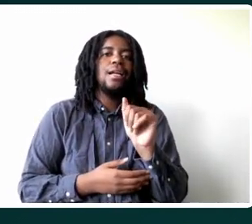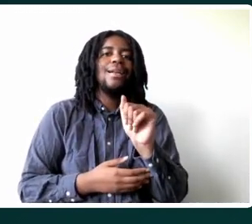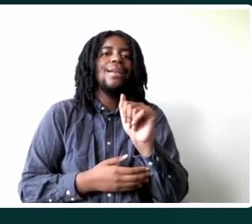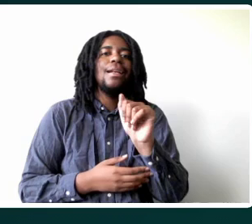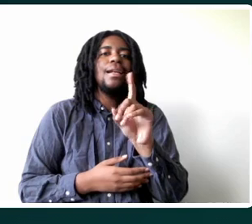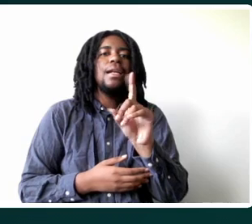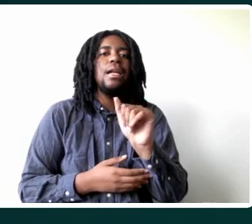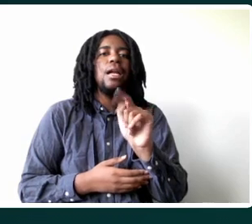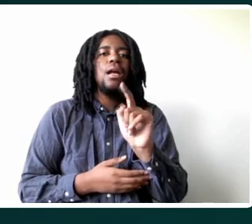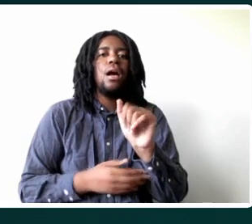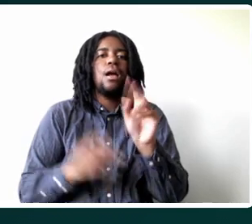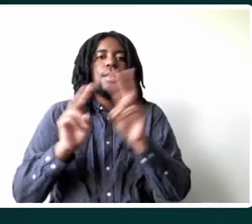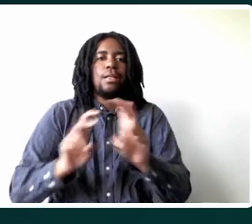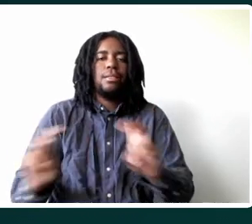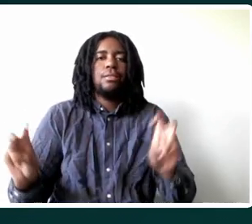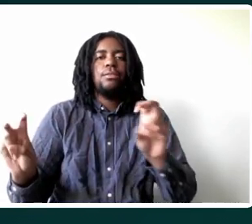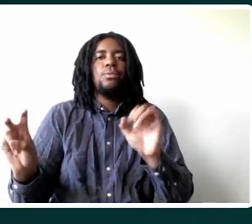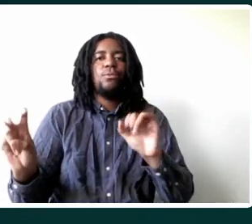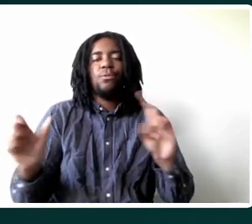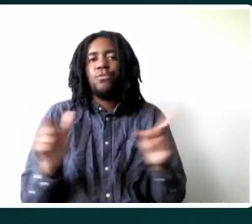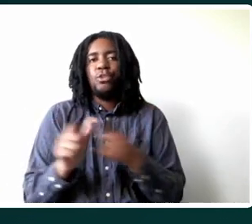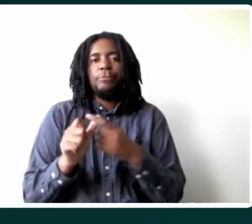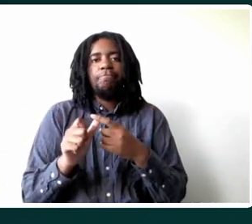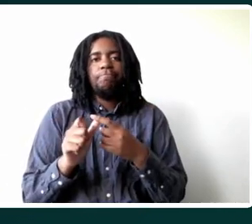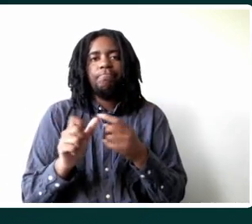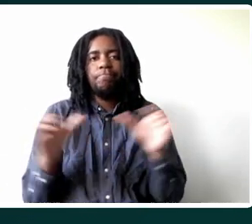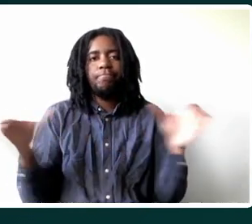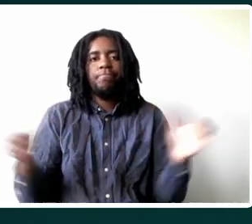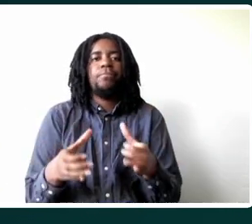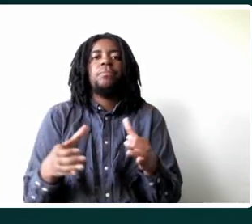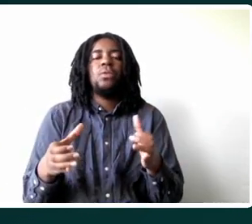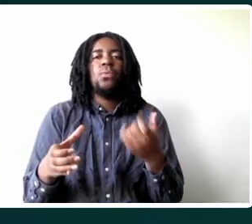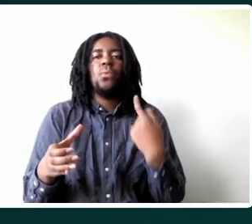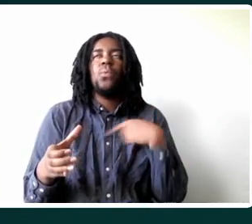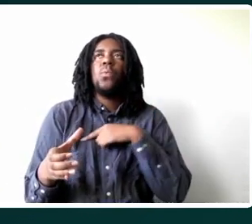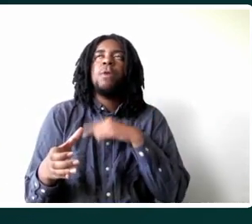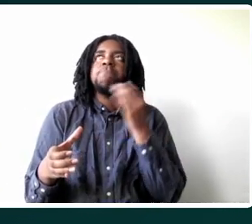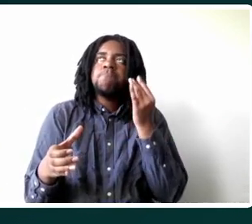together as a group of teachers and educators, we said to ourselves, "What does civics mean